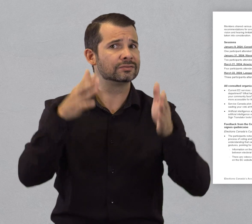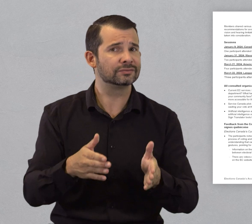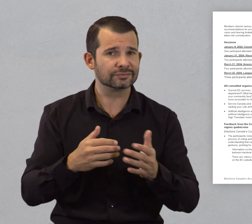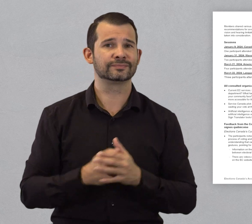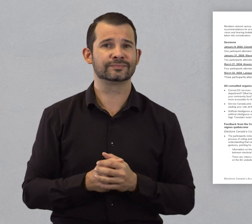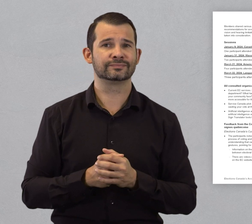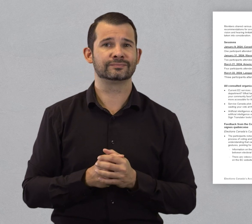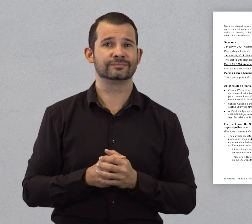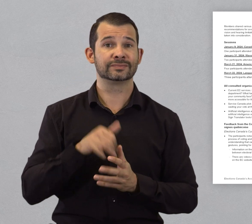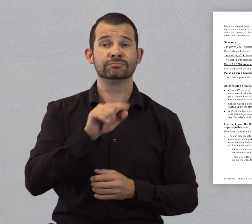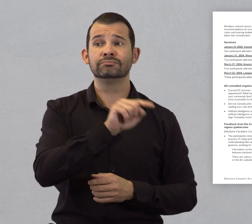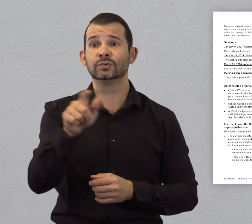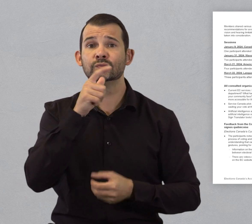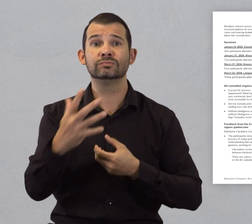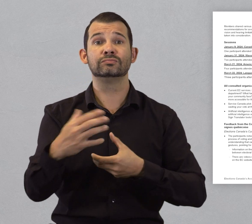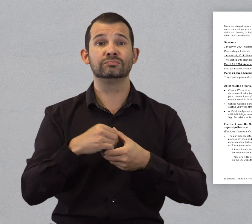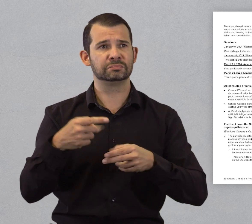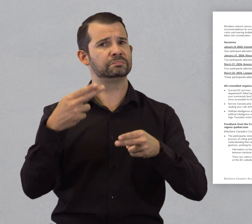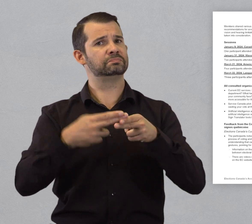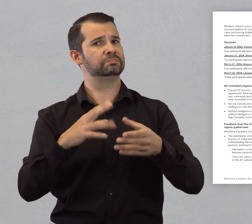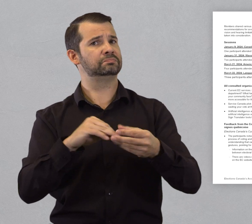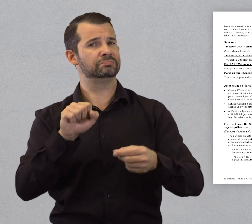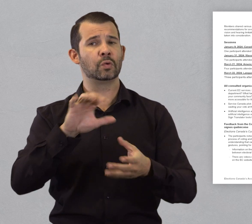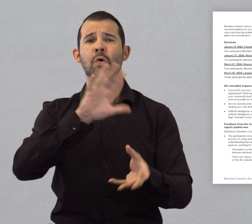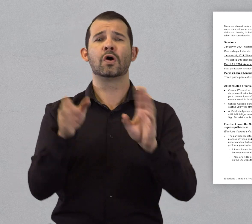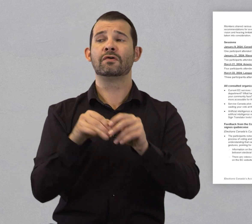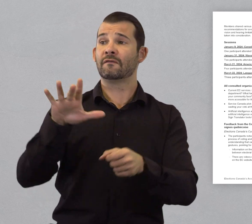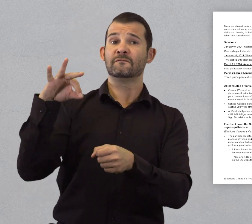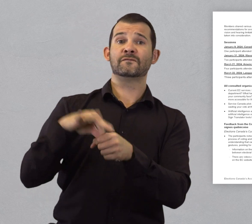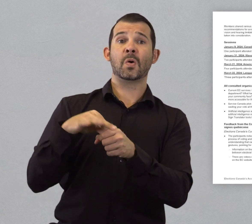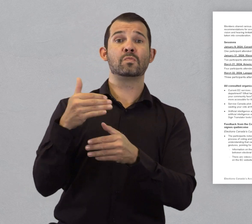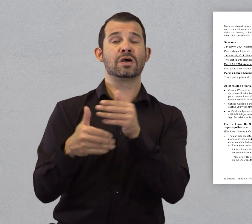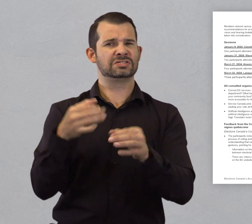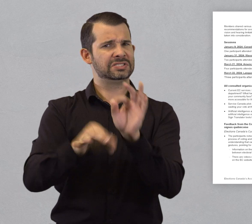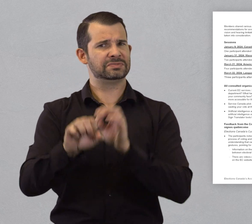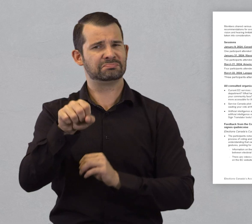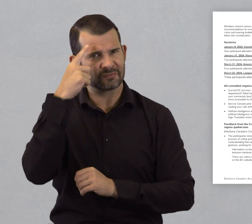• The participants noted that the overall voting process is simple for the Deaf community in